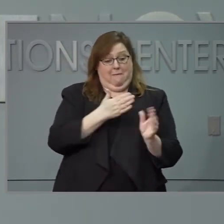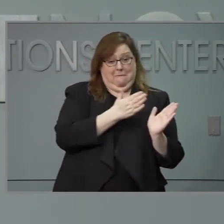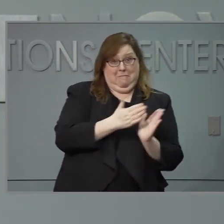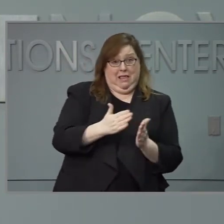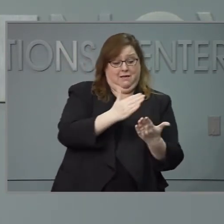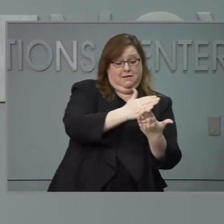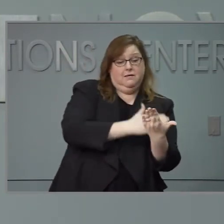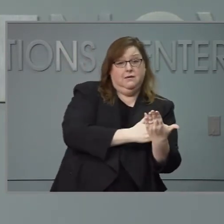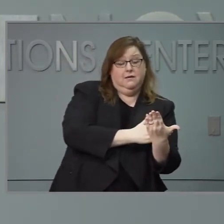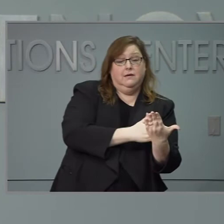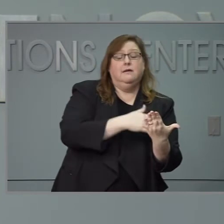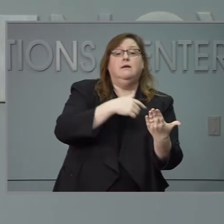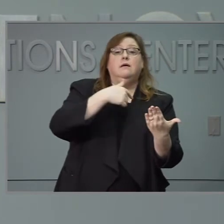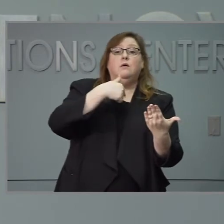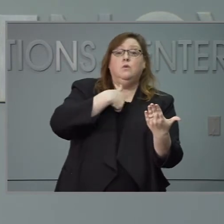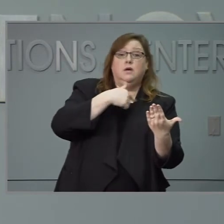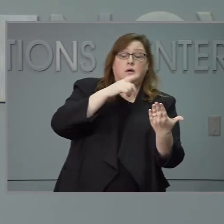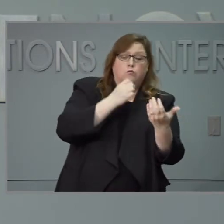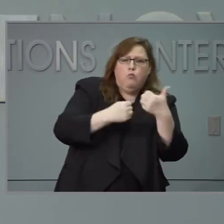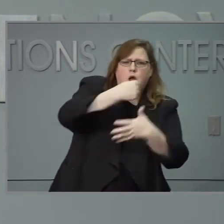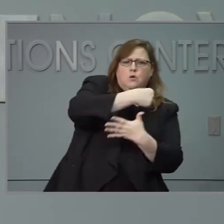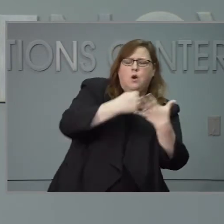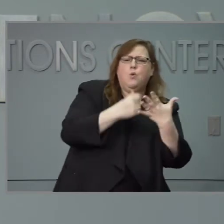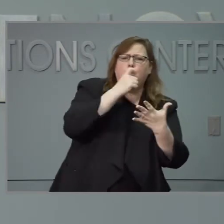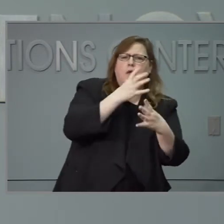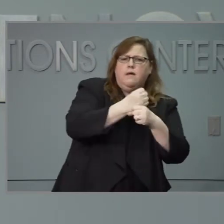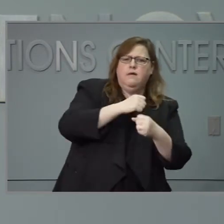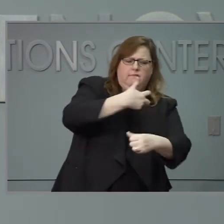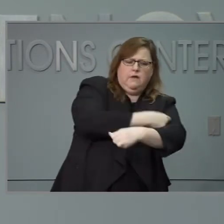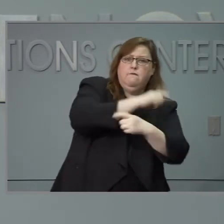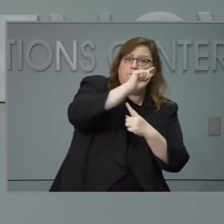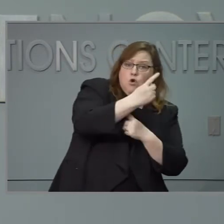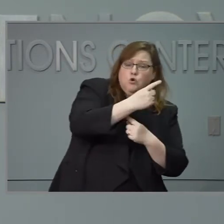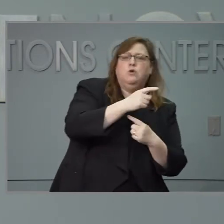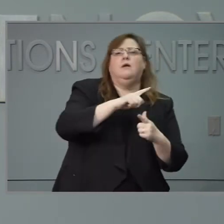Lt. Gov. Forest: EN ESA REUNIÓN, CADA REUNIÓN DE